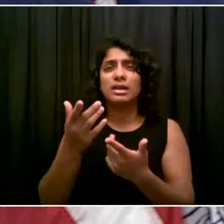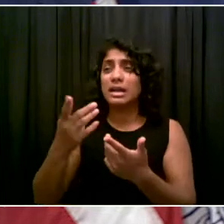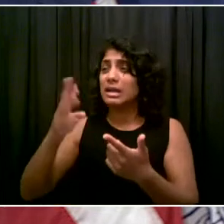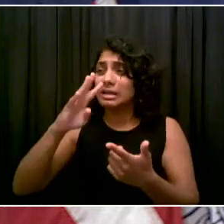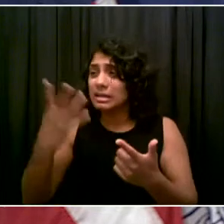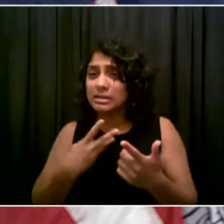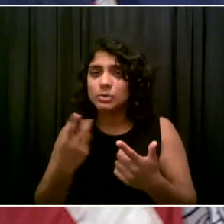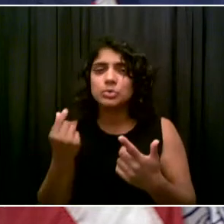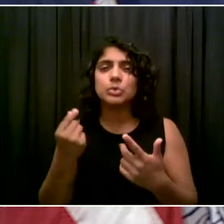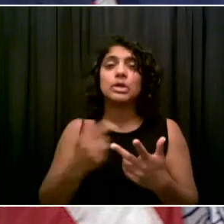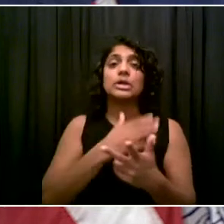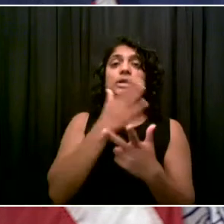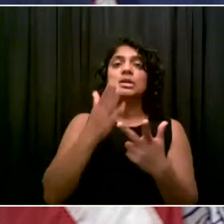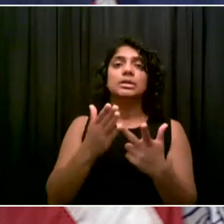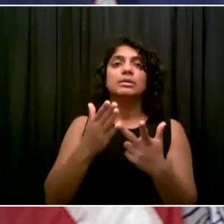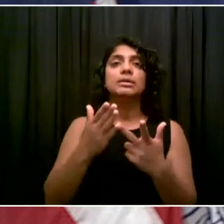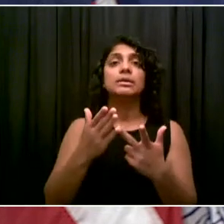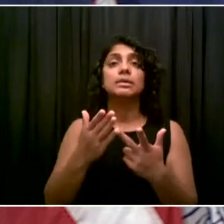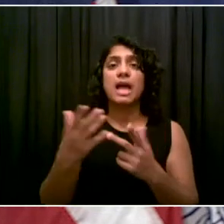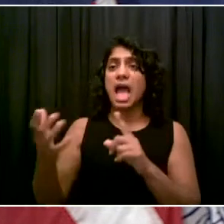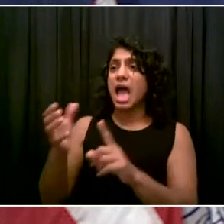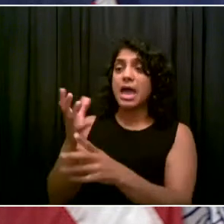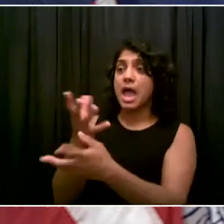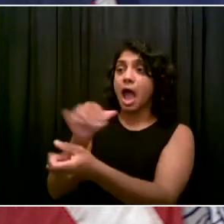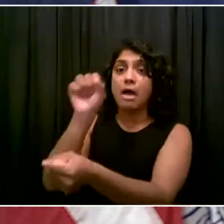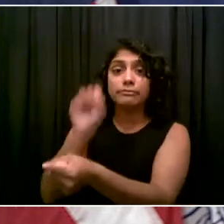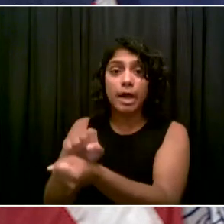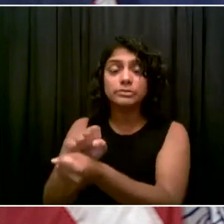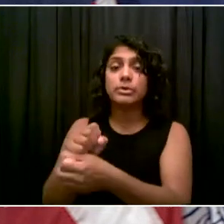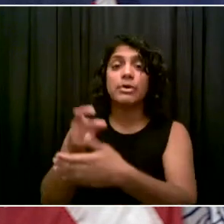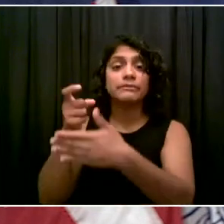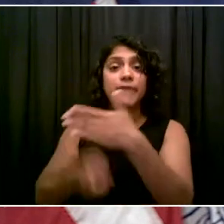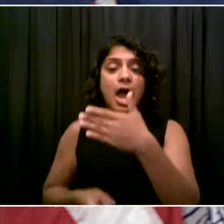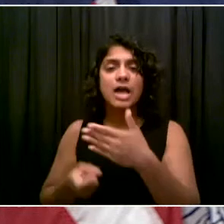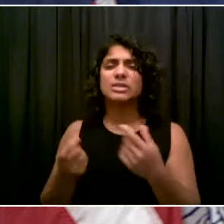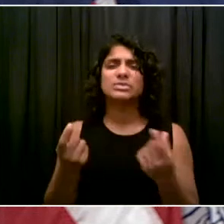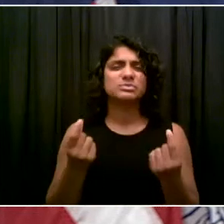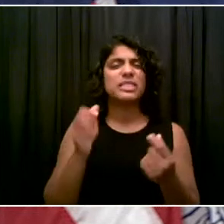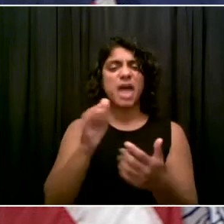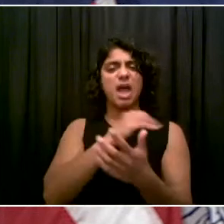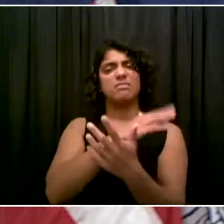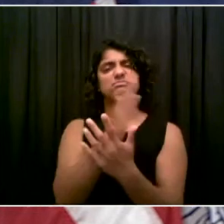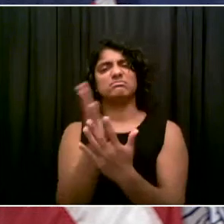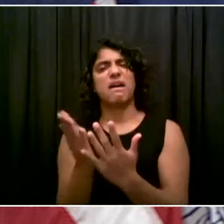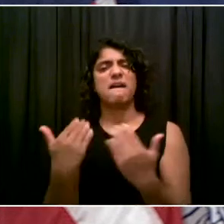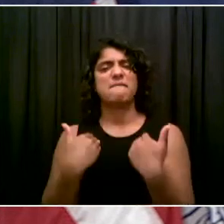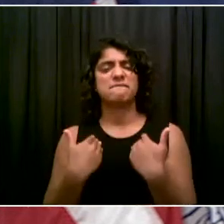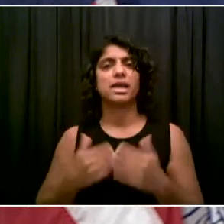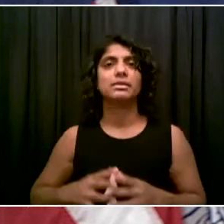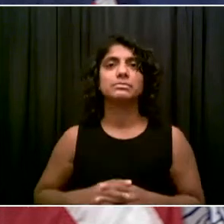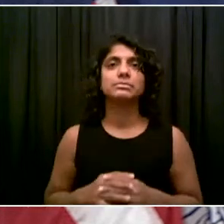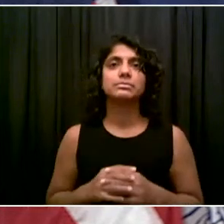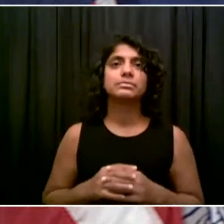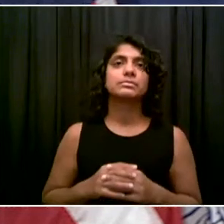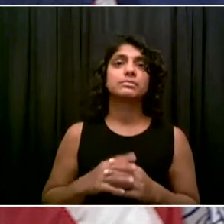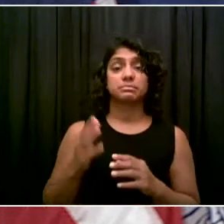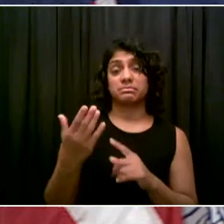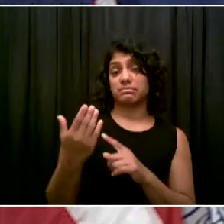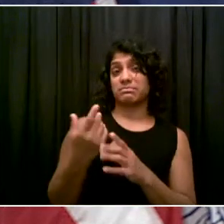WITH THE SUMMONS